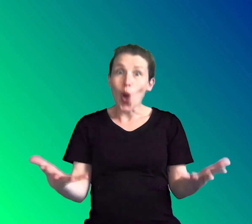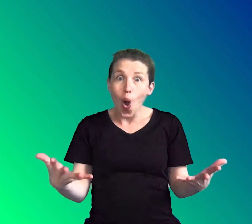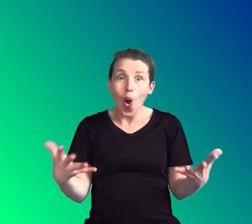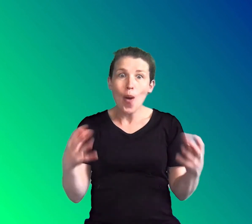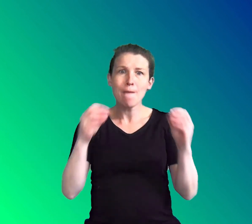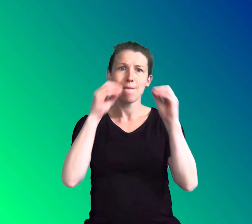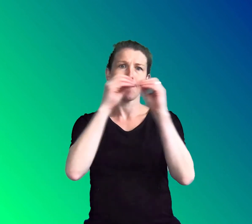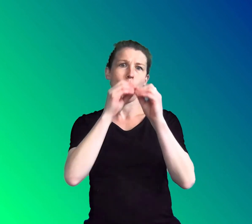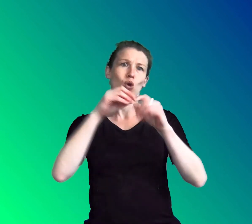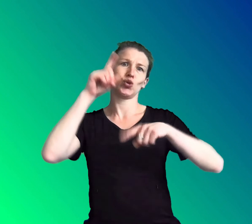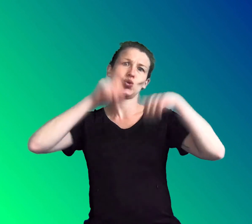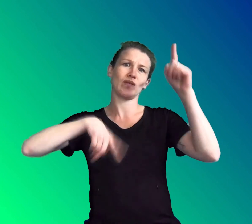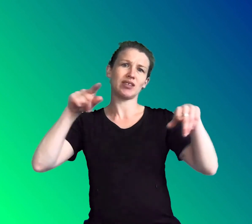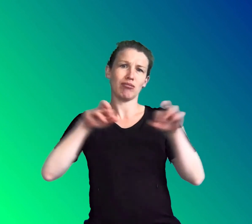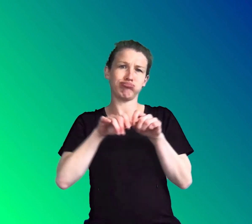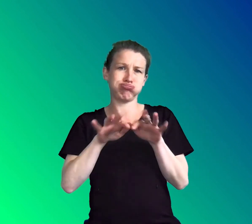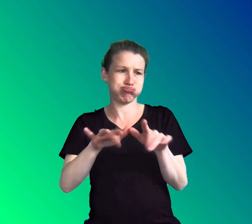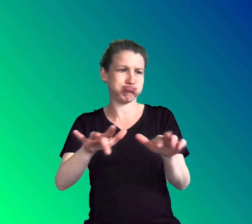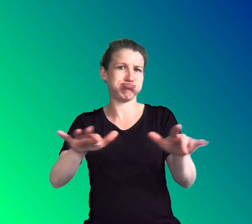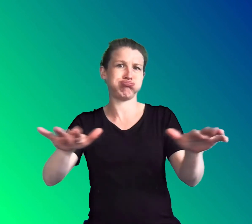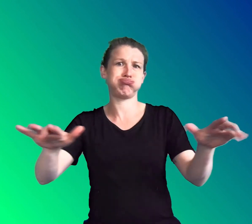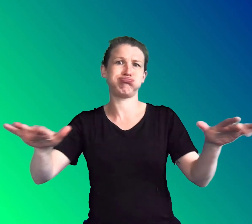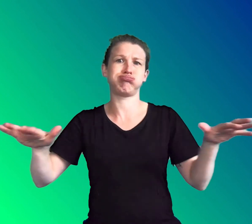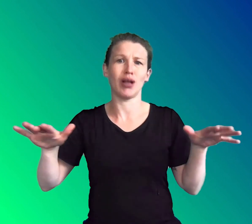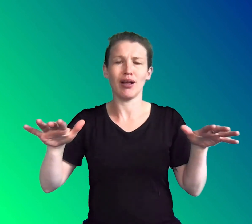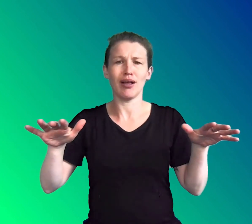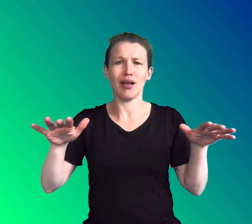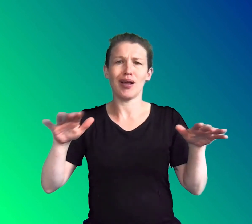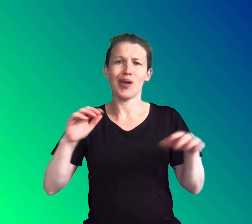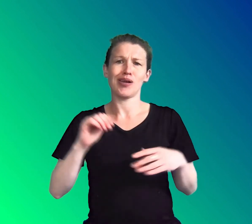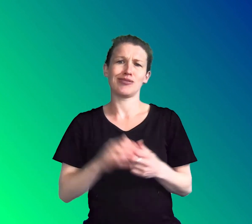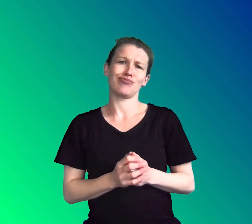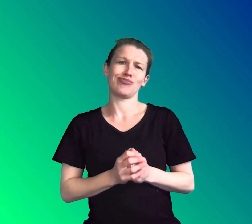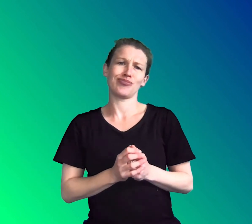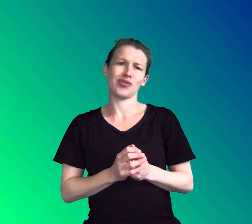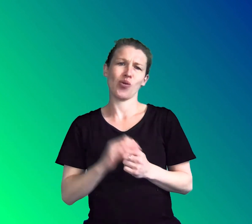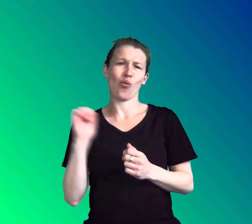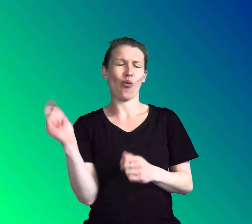So, that's an introduction to biodiversity. There's a lot to know.